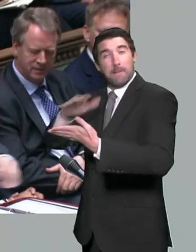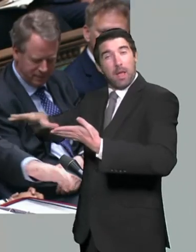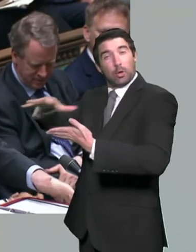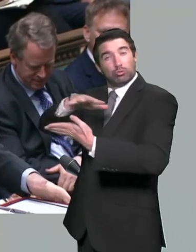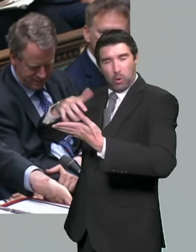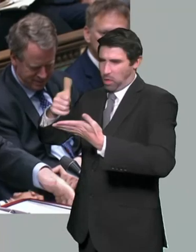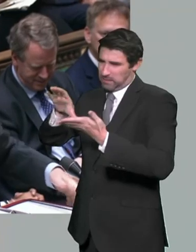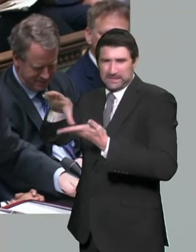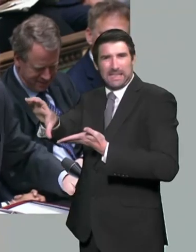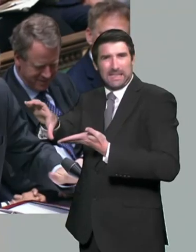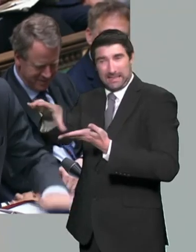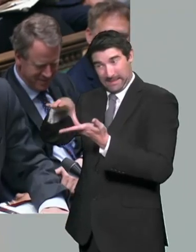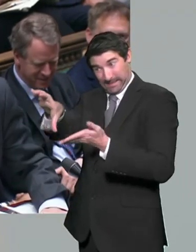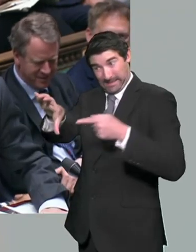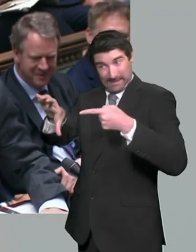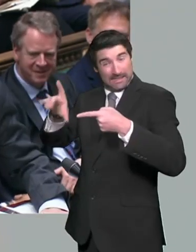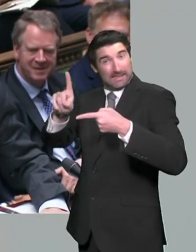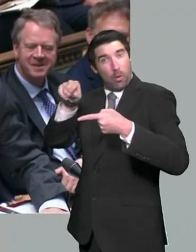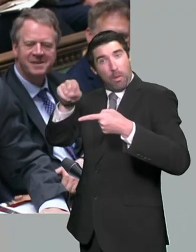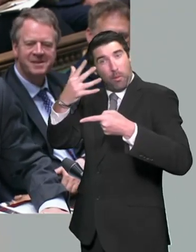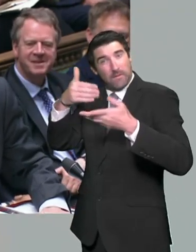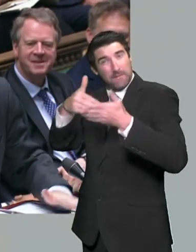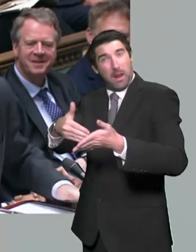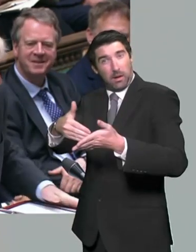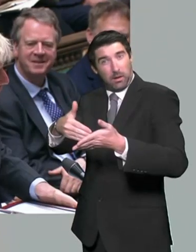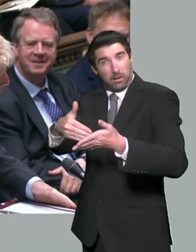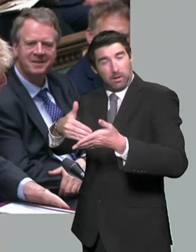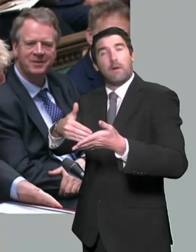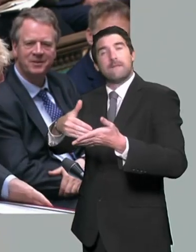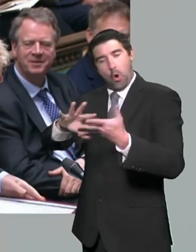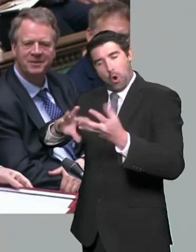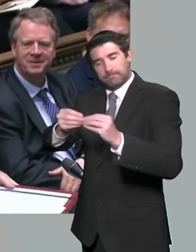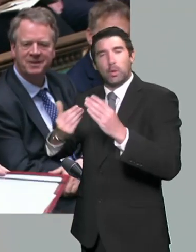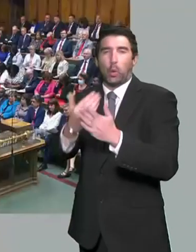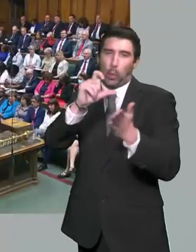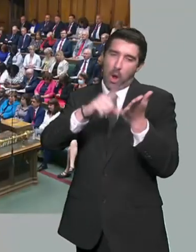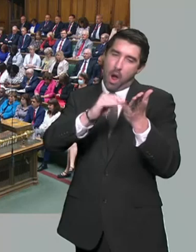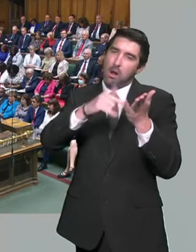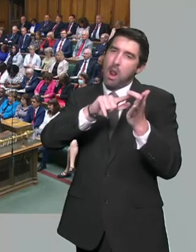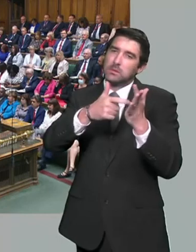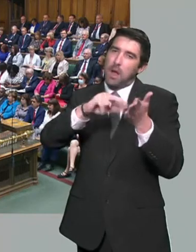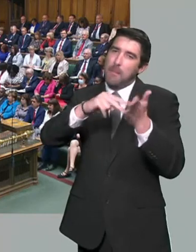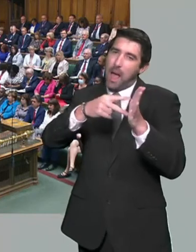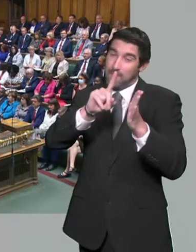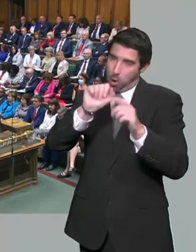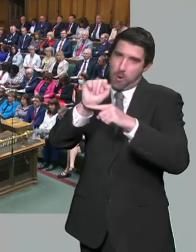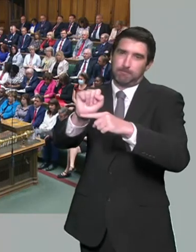already received £1.5 million to develop a cluster plan for decarbonisation. Mr Speaker We now come to the Leader of the Opposition.